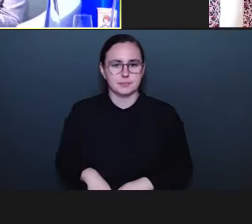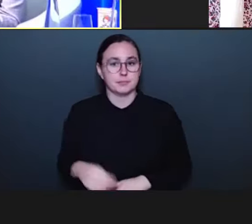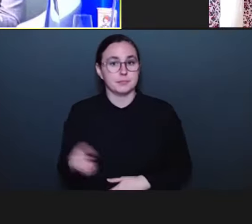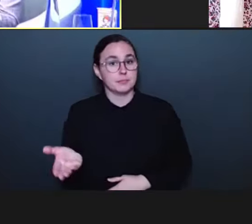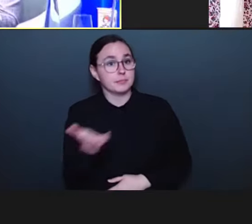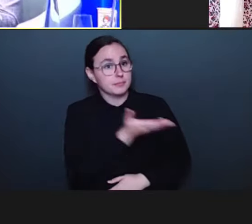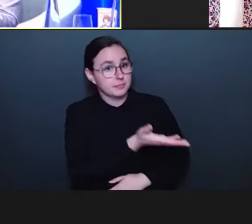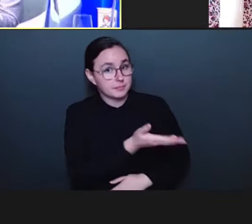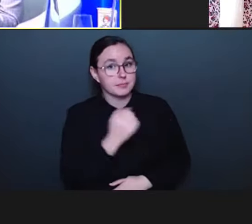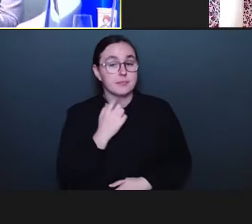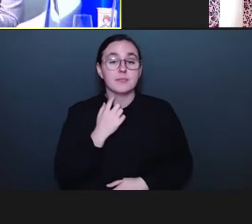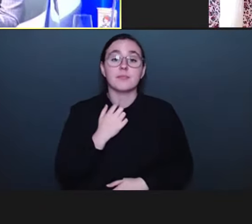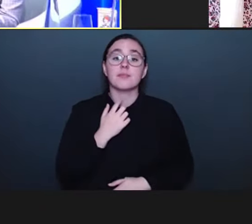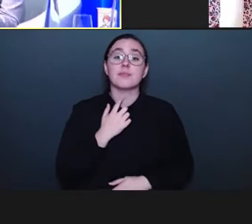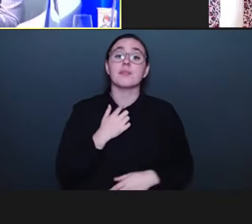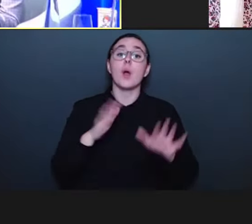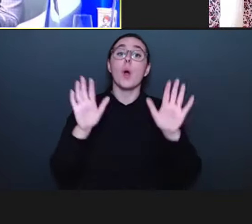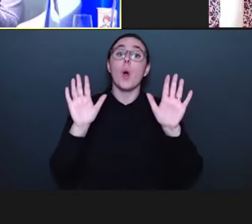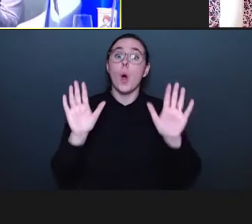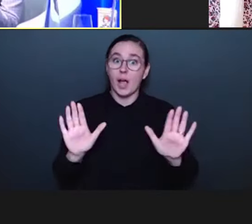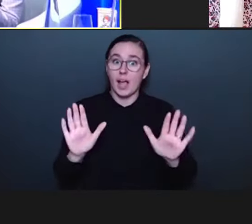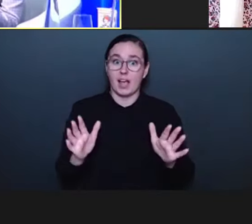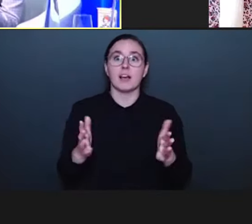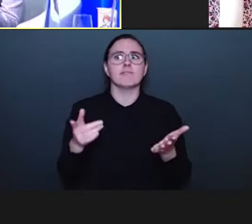continue having this conversation, Let's continue working together,